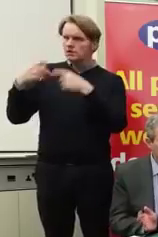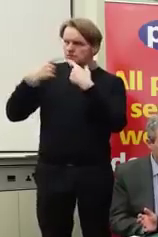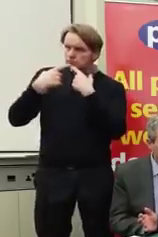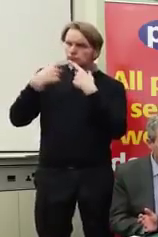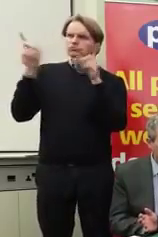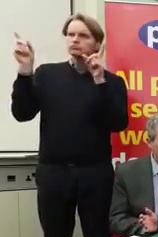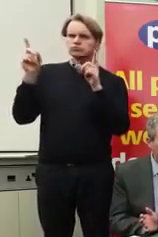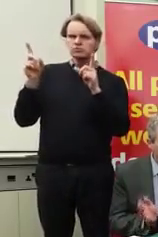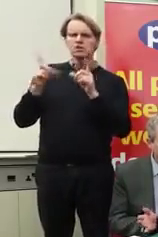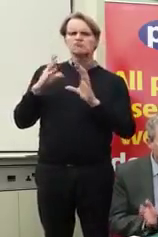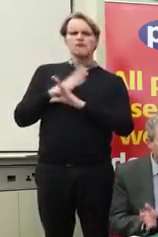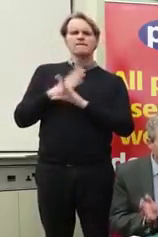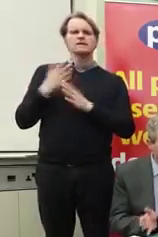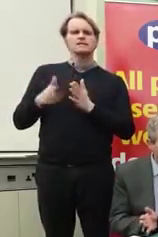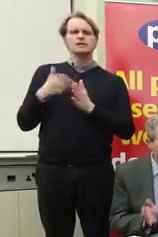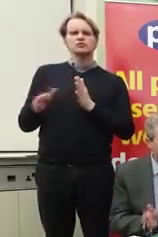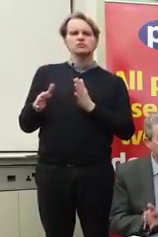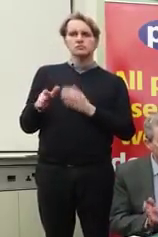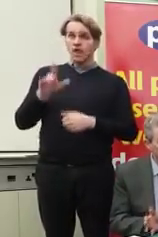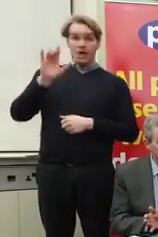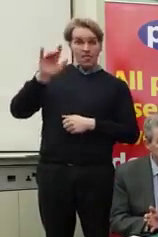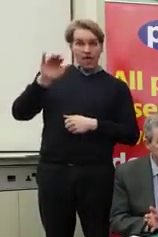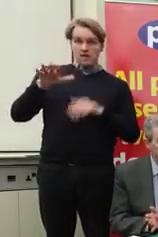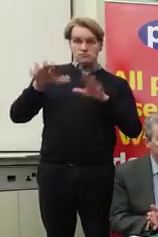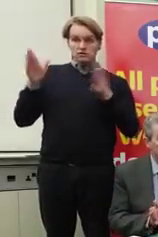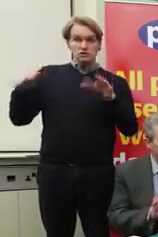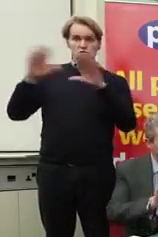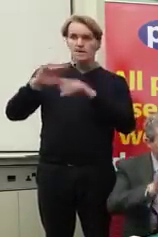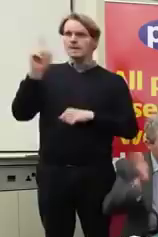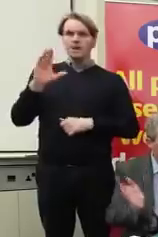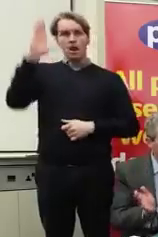people who want to go to work and provide a service. When the market fails